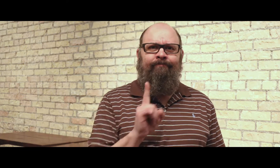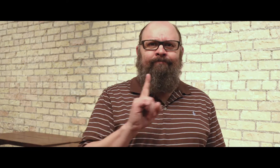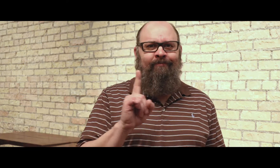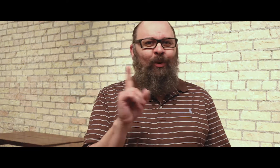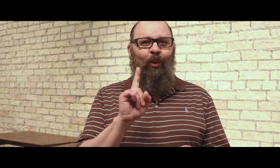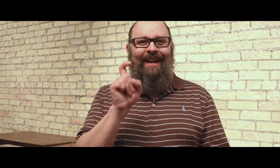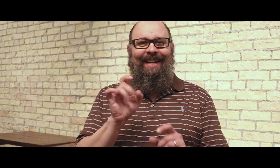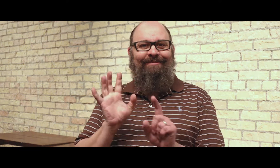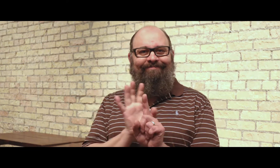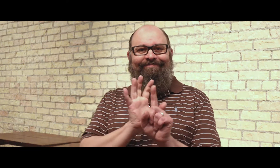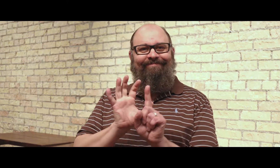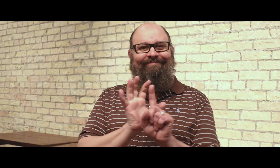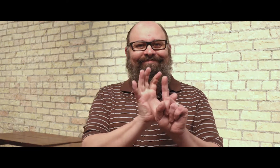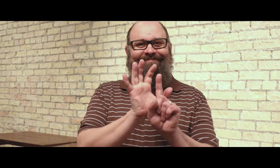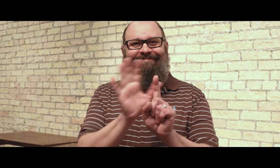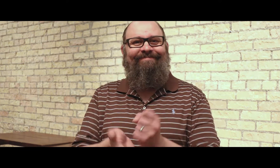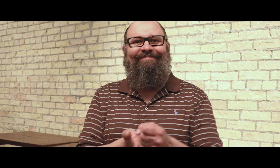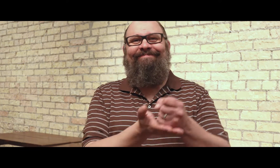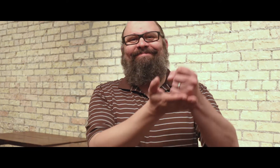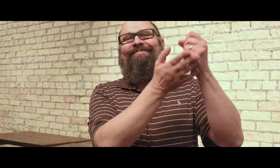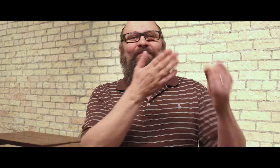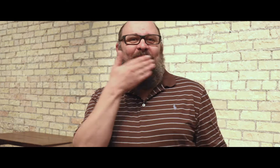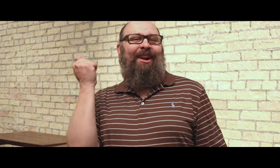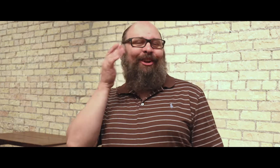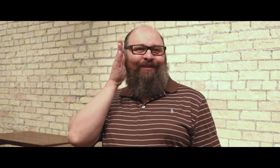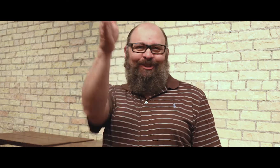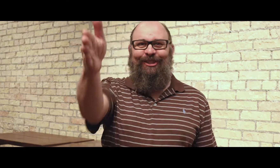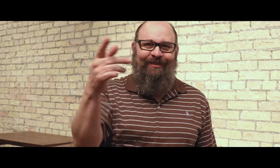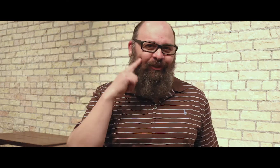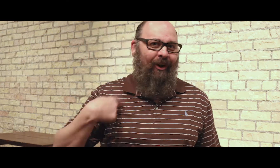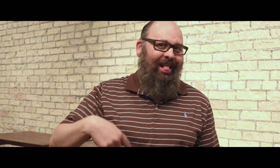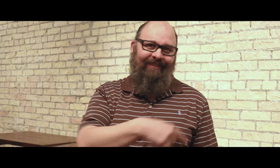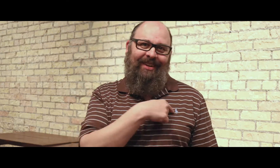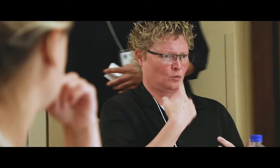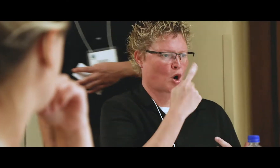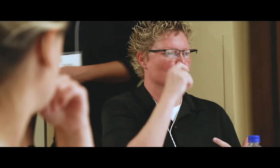We need to make sure we get behind our deaf youth to ensure a better future for all deaf people.